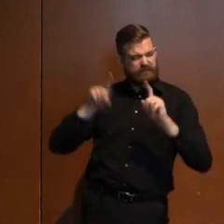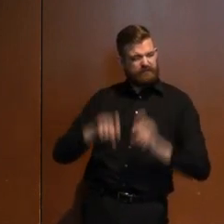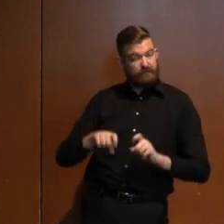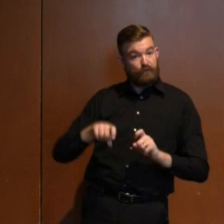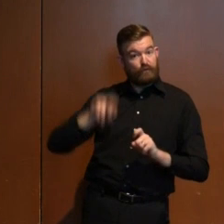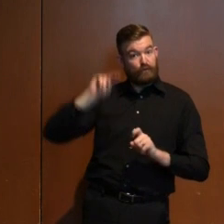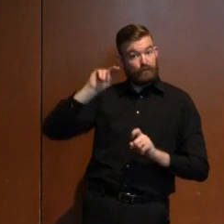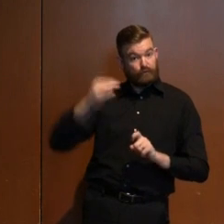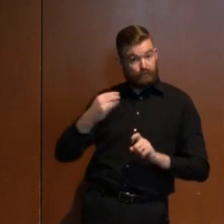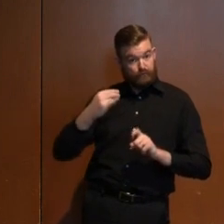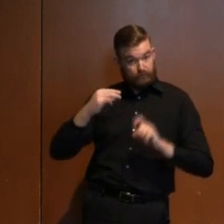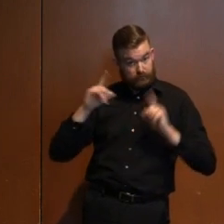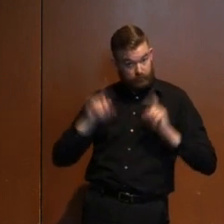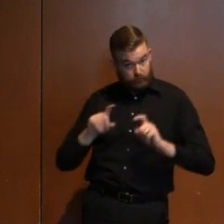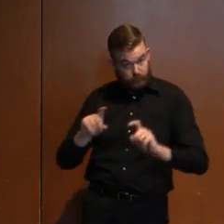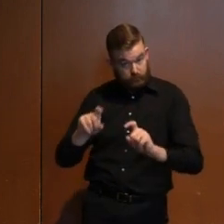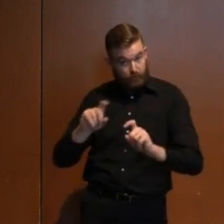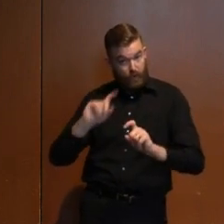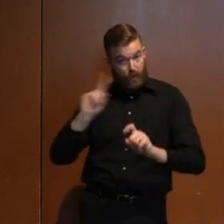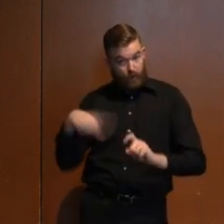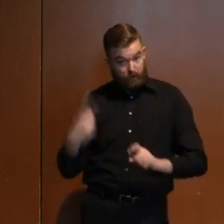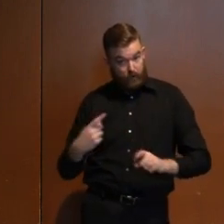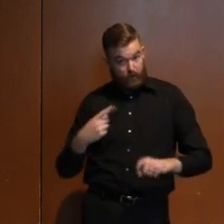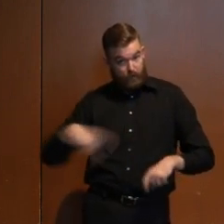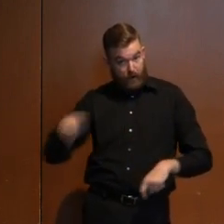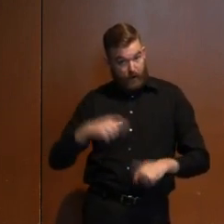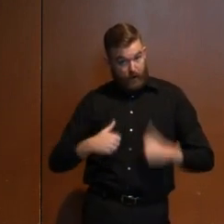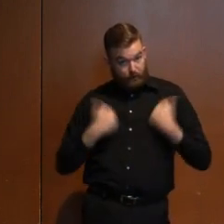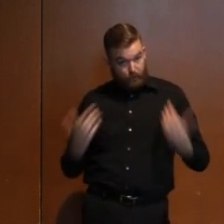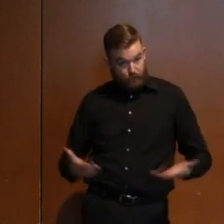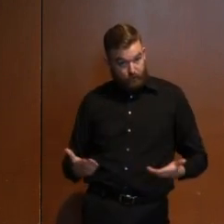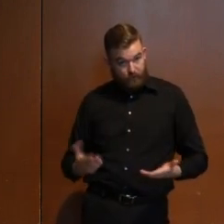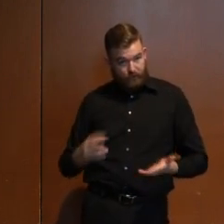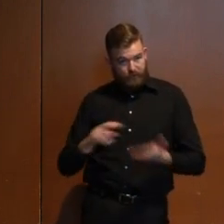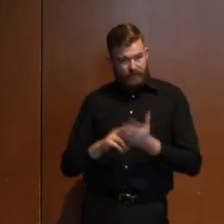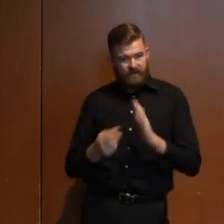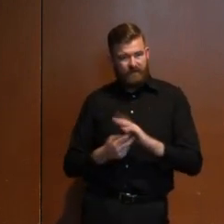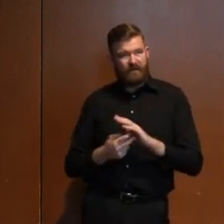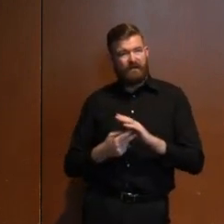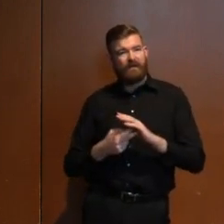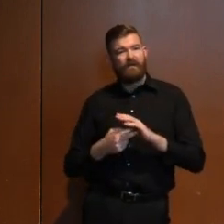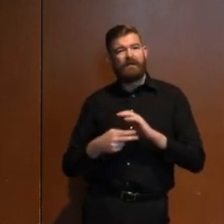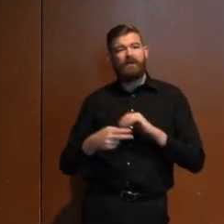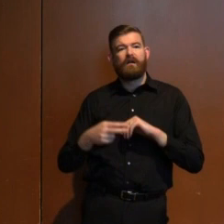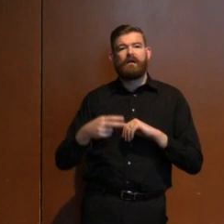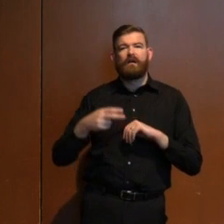AND I'M CONFUSED ABOUT WHAT YOU SAID ABOUT THE TESTING FACILITY IN NEW JERSEY.